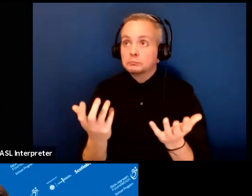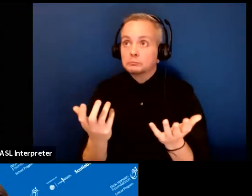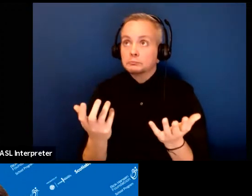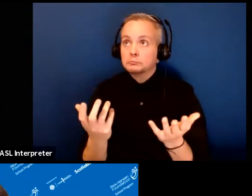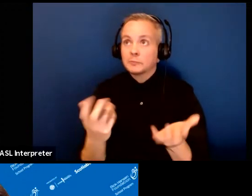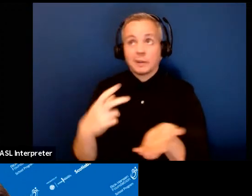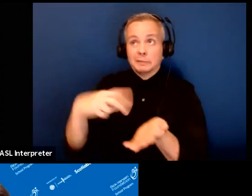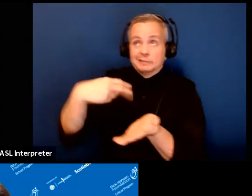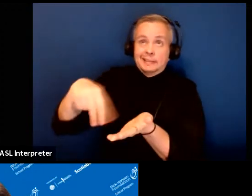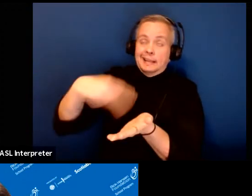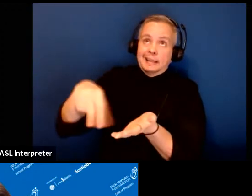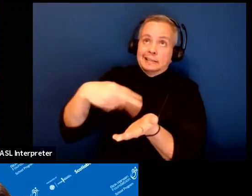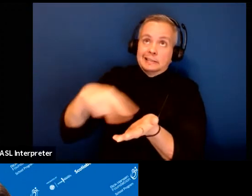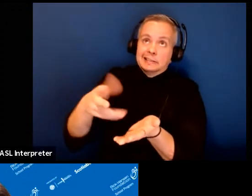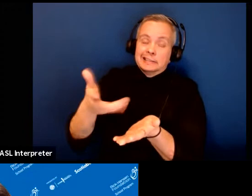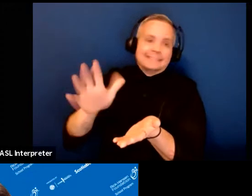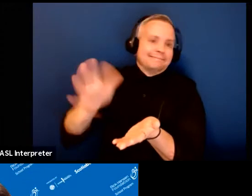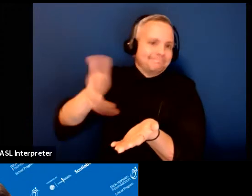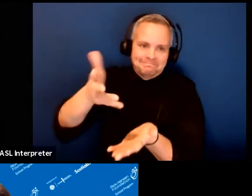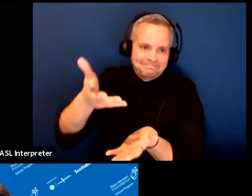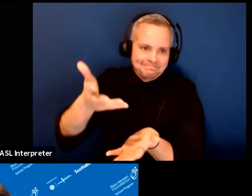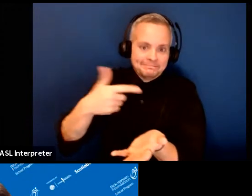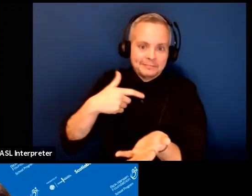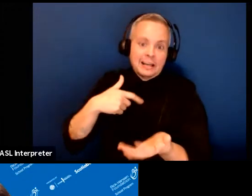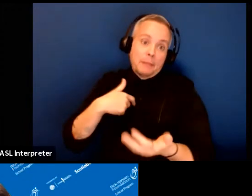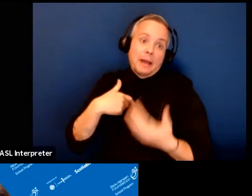ANYMORE. I TRIED WHEELCHAIR DANCING.